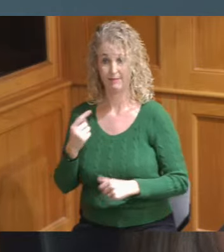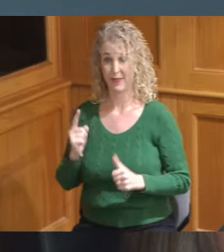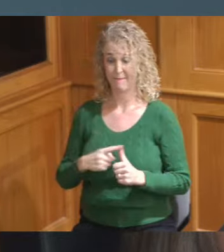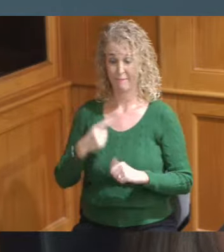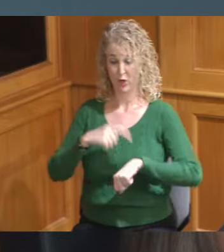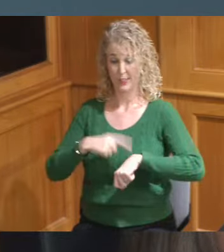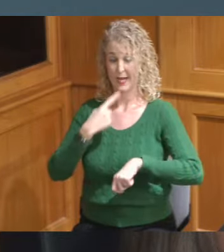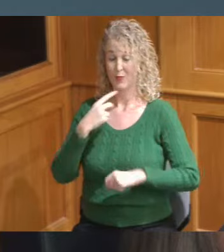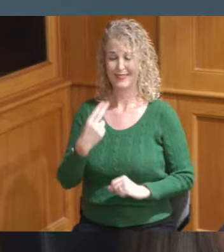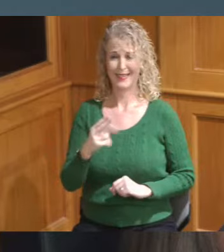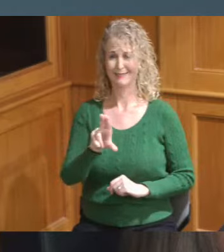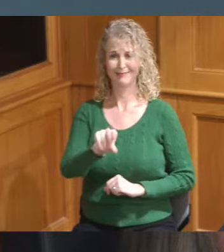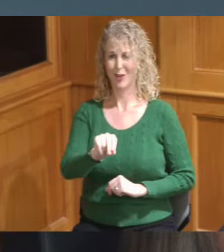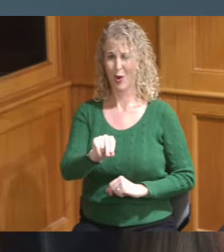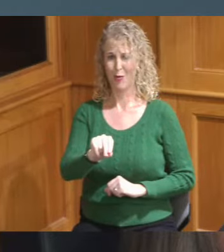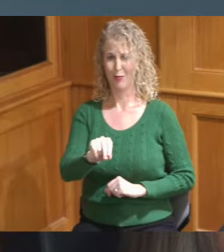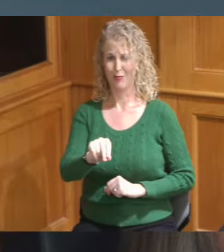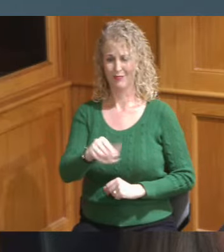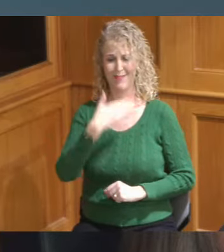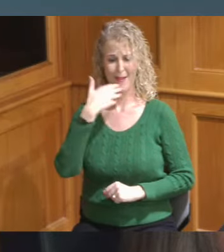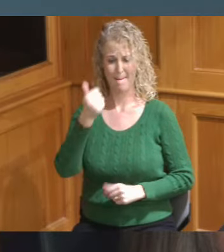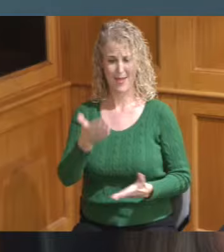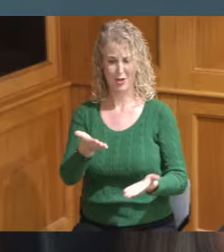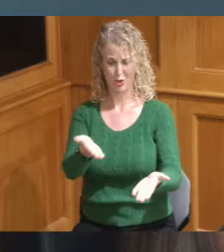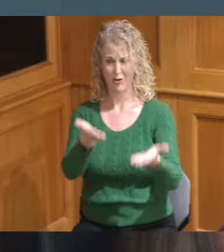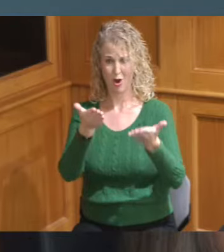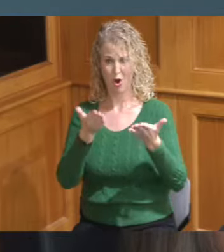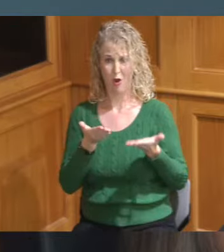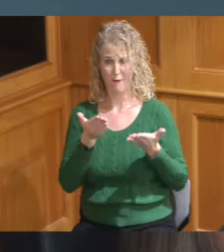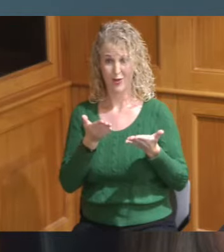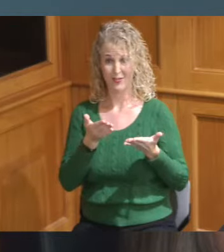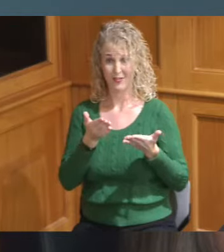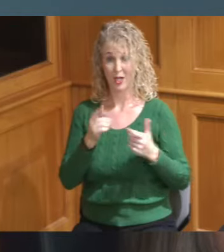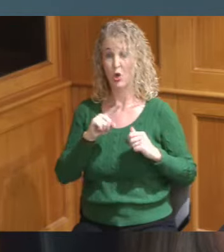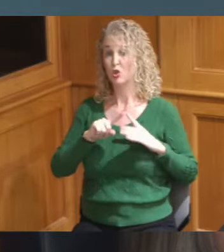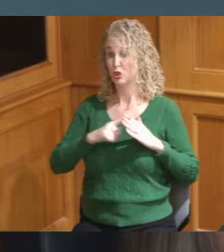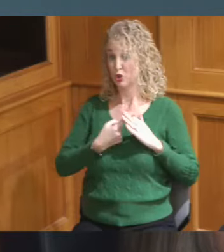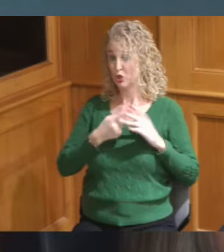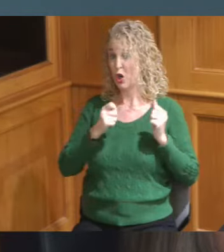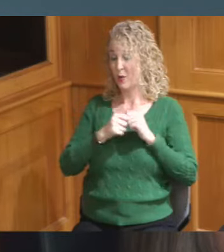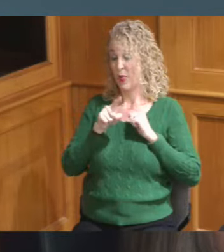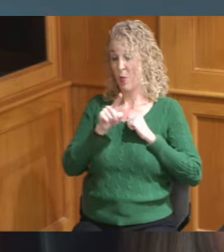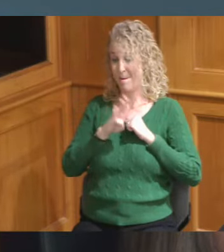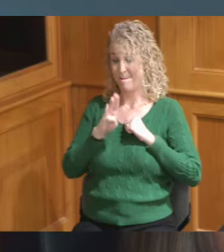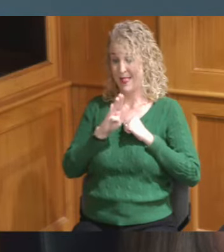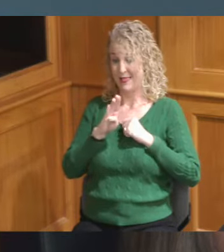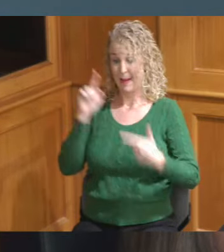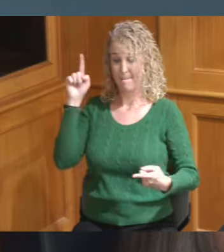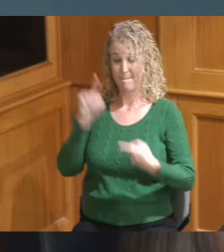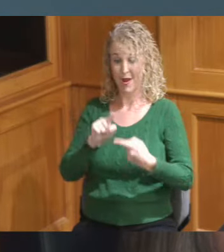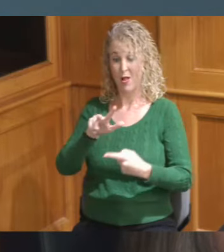you have to do better than that and we reduced it all the way to 350 million for the Board to